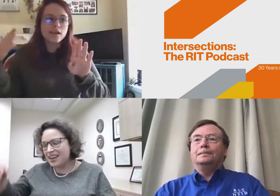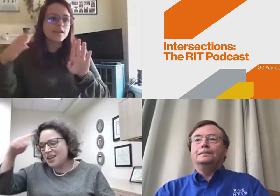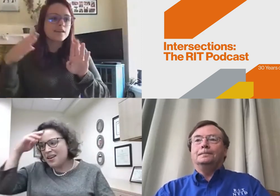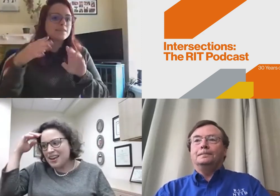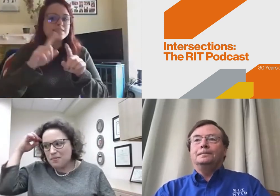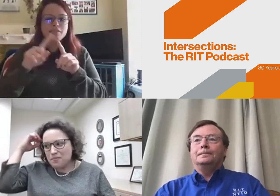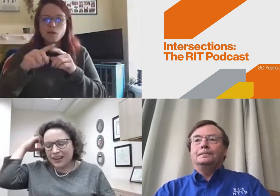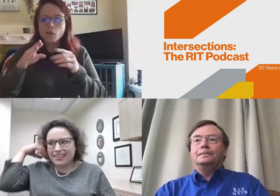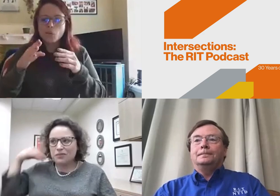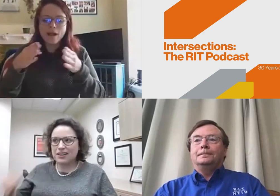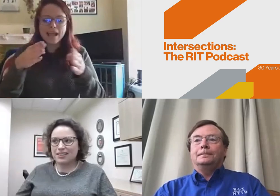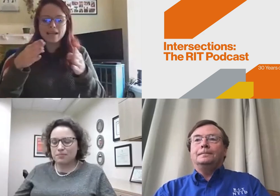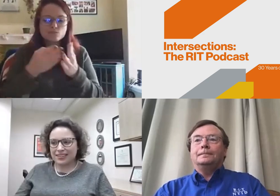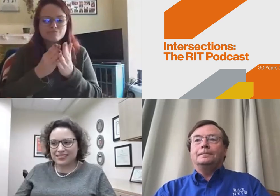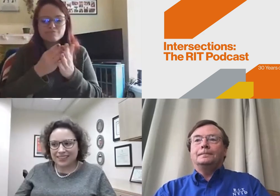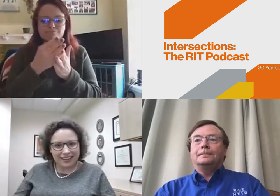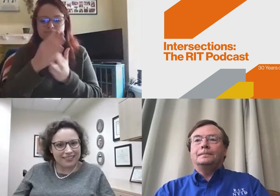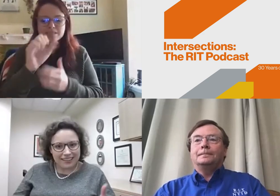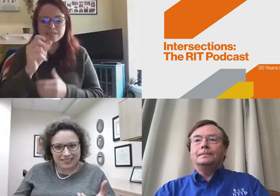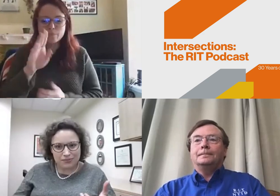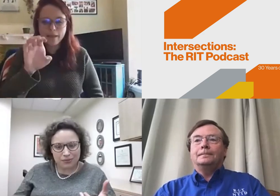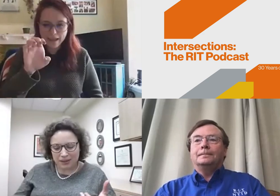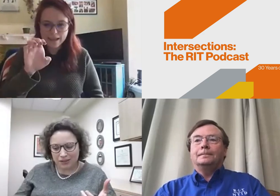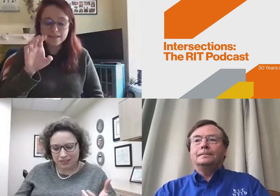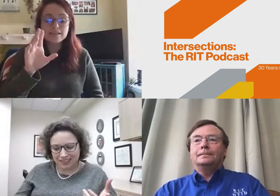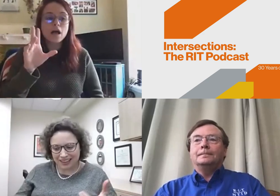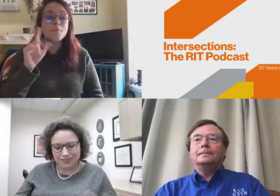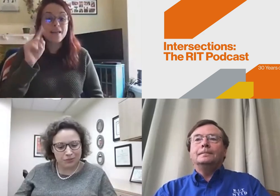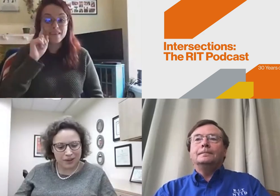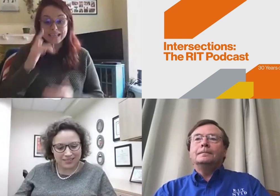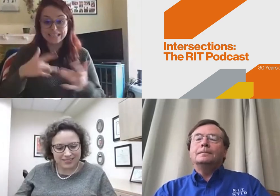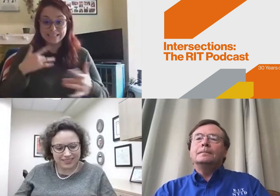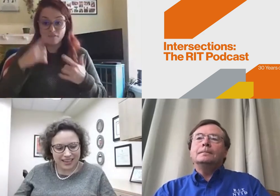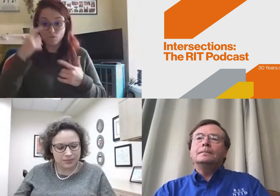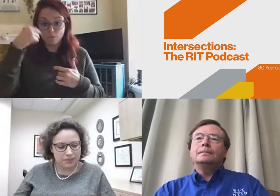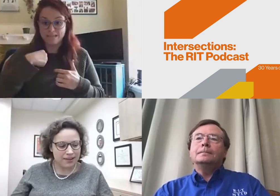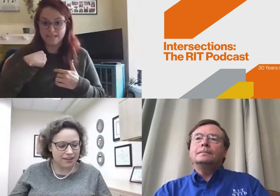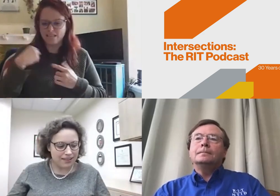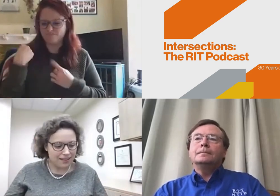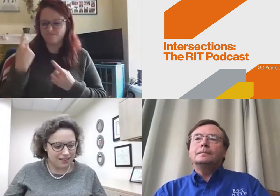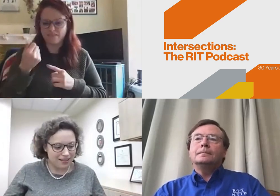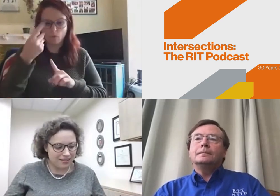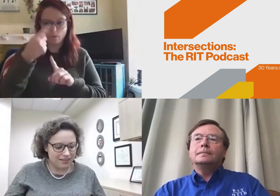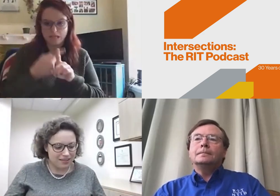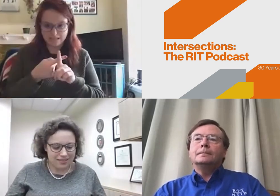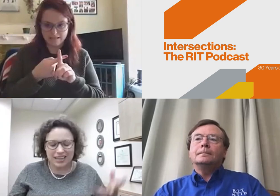But I think one of the most exciting things for me over the last few months has been thinking